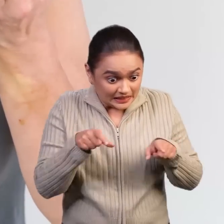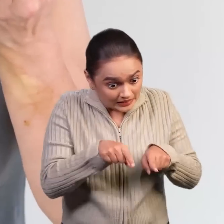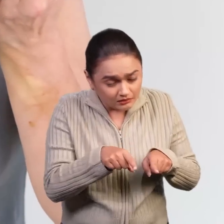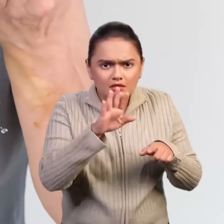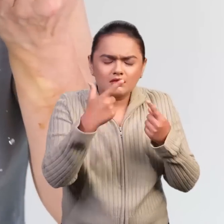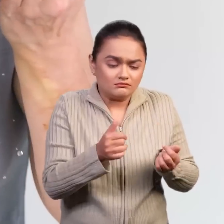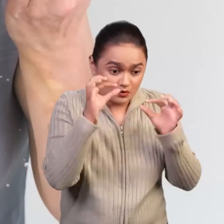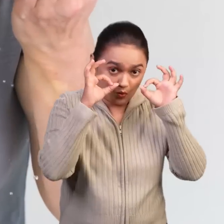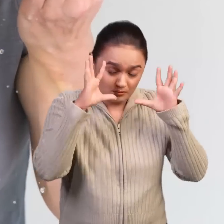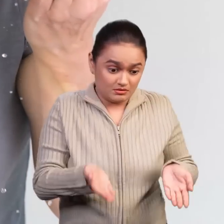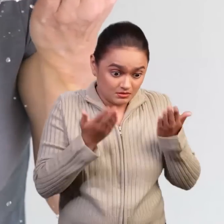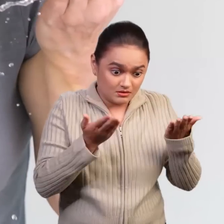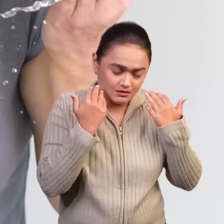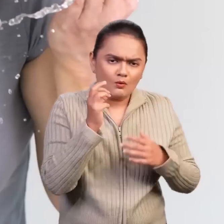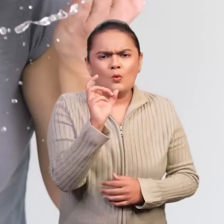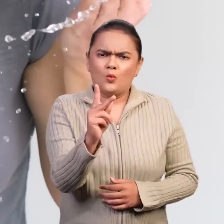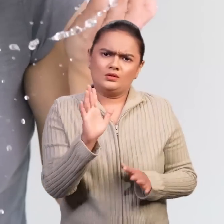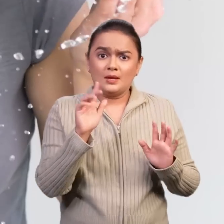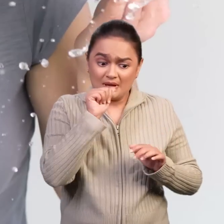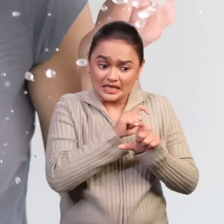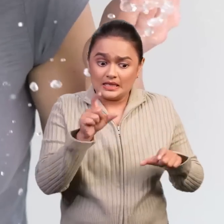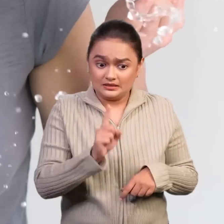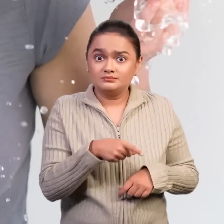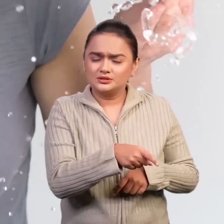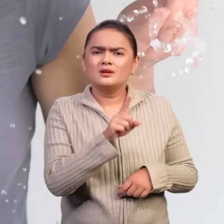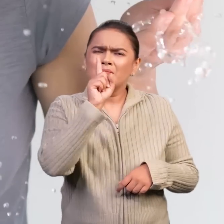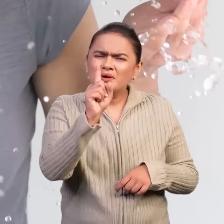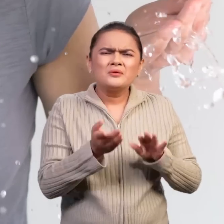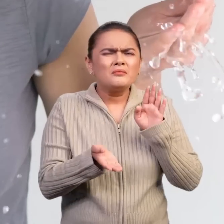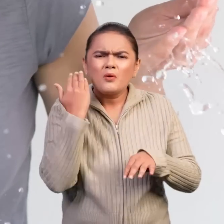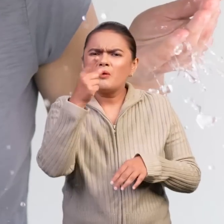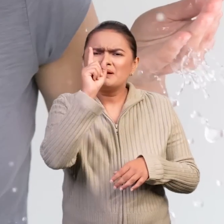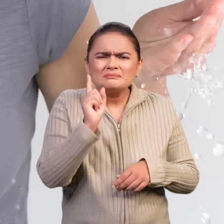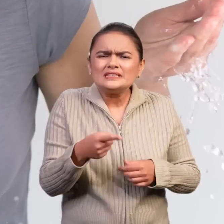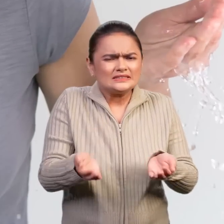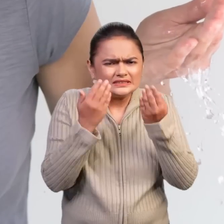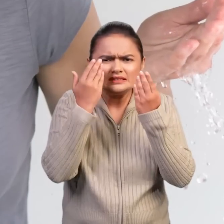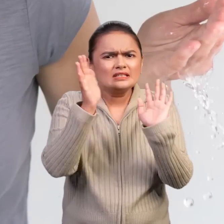that you're using to splash around open eyes, that should be fine. For the most part, you don't really need to.